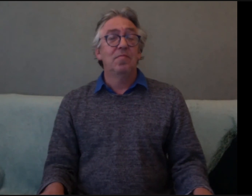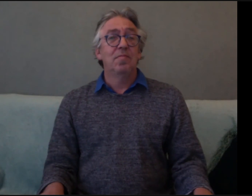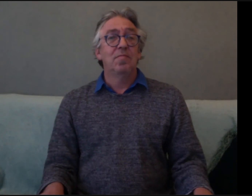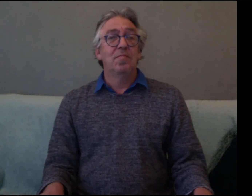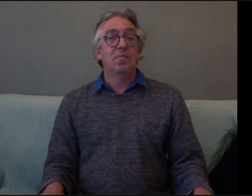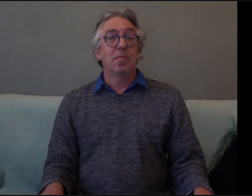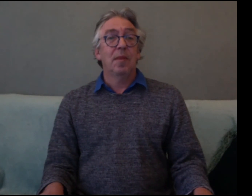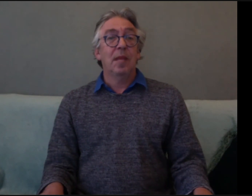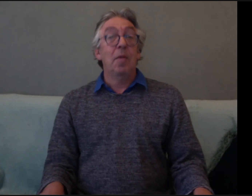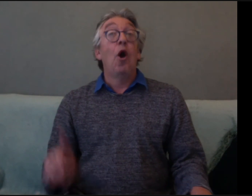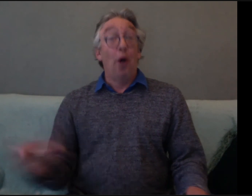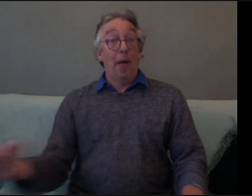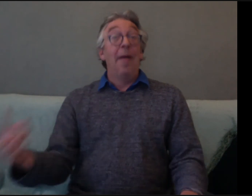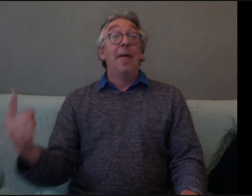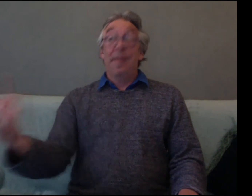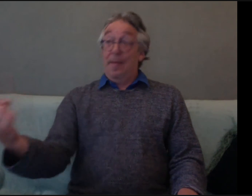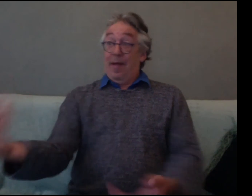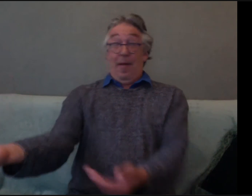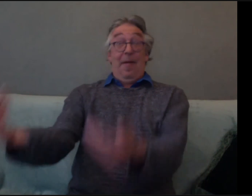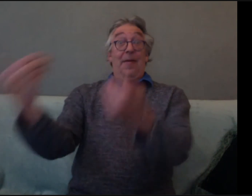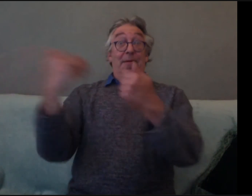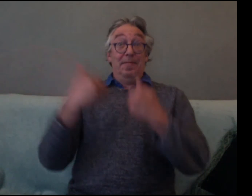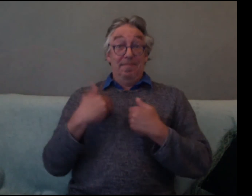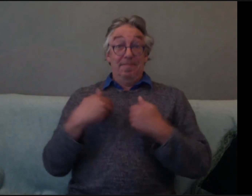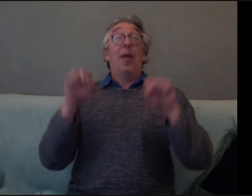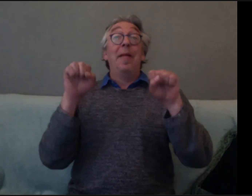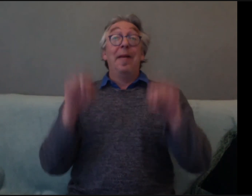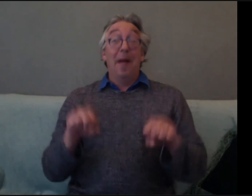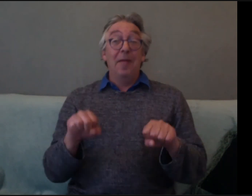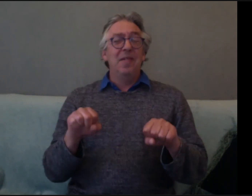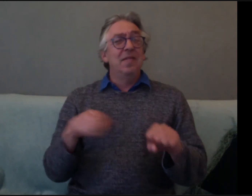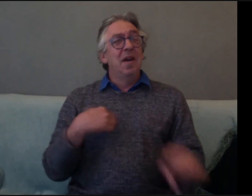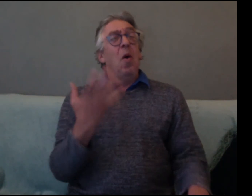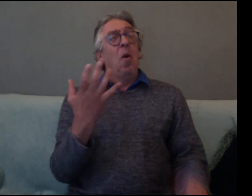There are young people in Europe young people with disabilities,